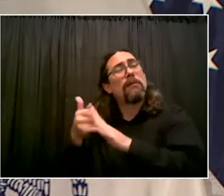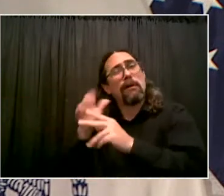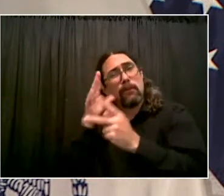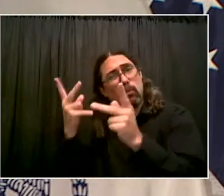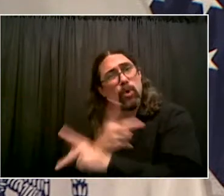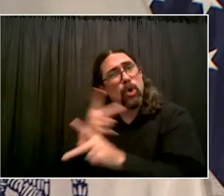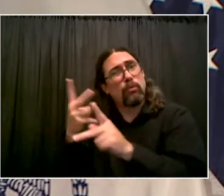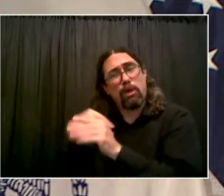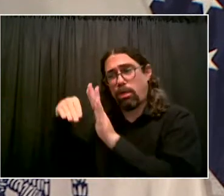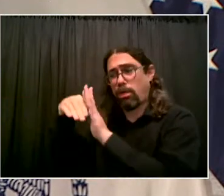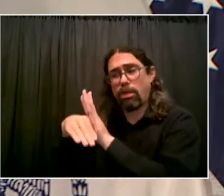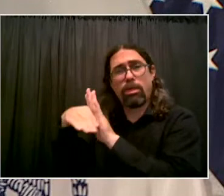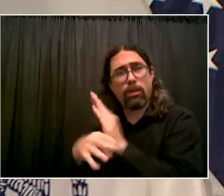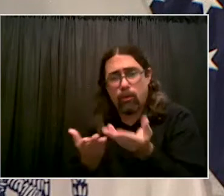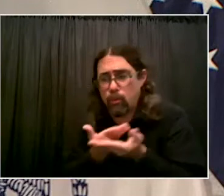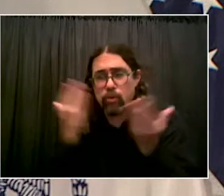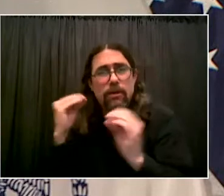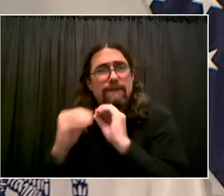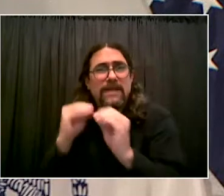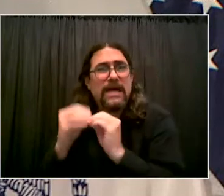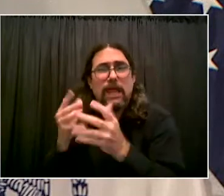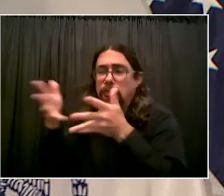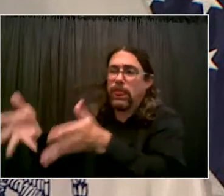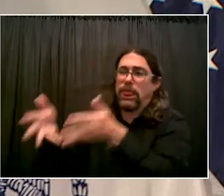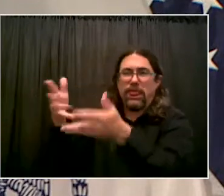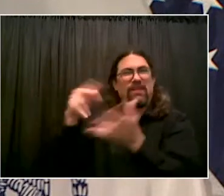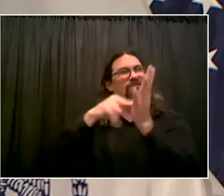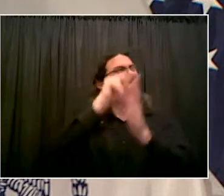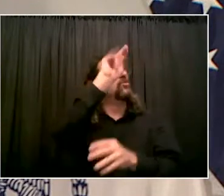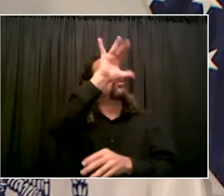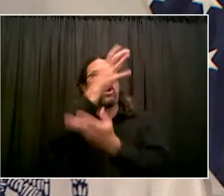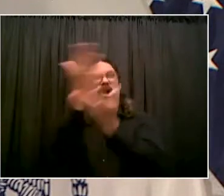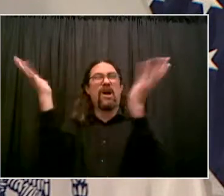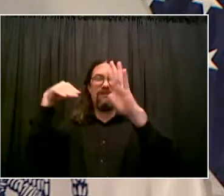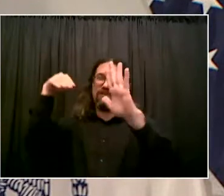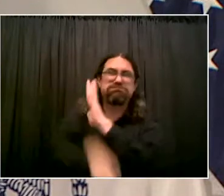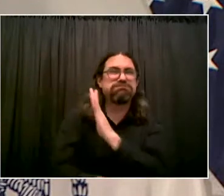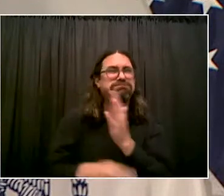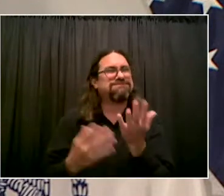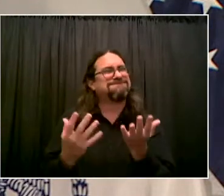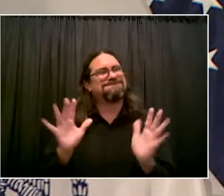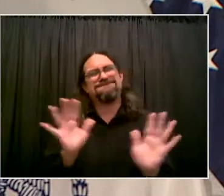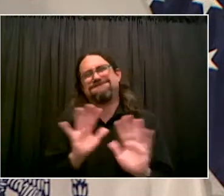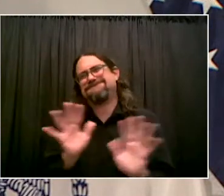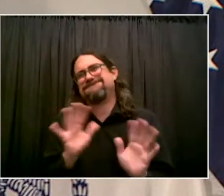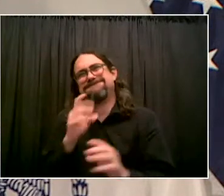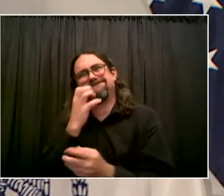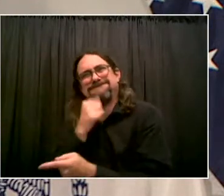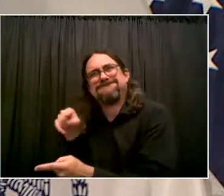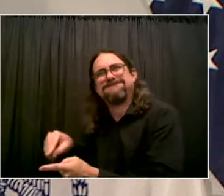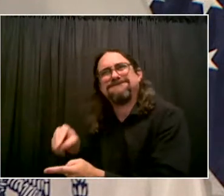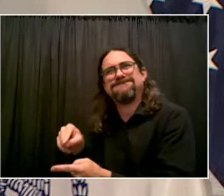DIRTOECR FOR NEW YORK PUBLIC INTEREST RESEARCH GROUPS, FAMOUS AND HISTORIC,